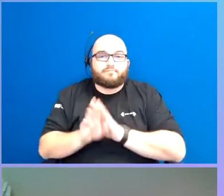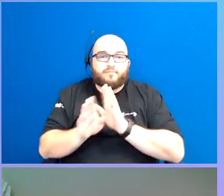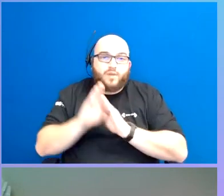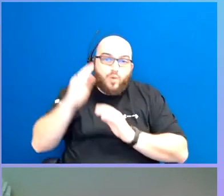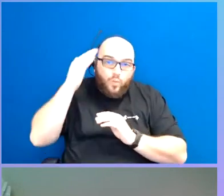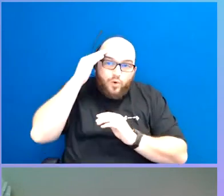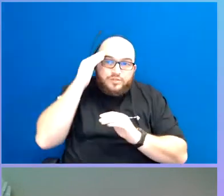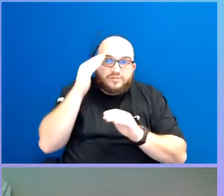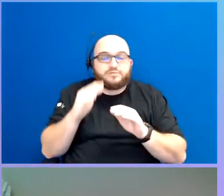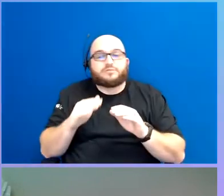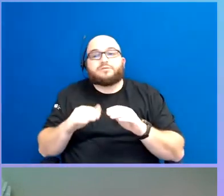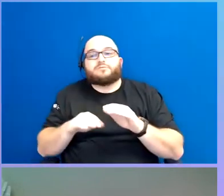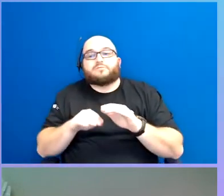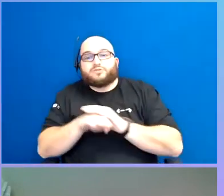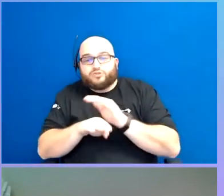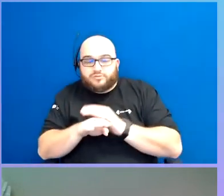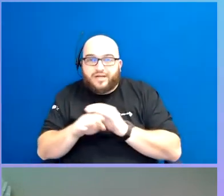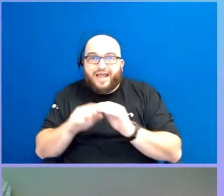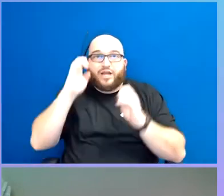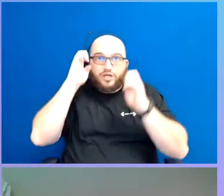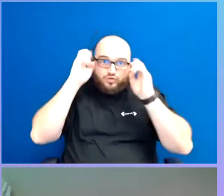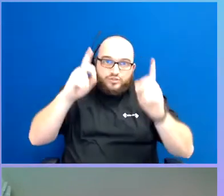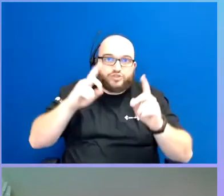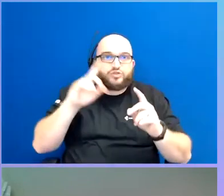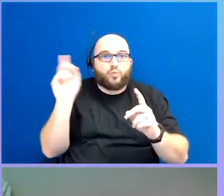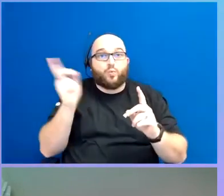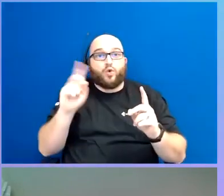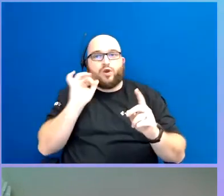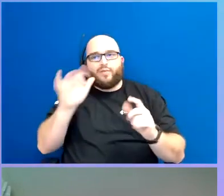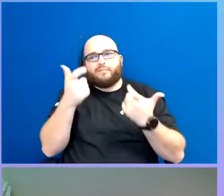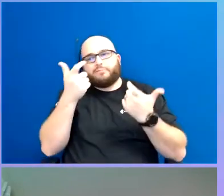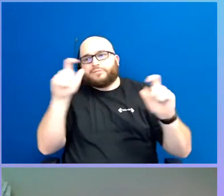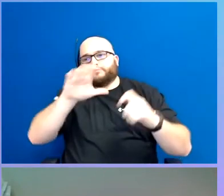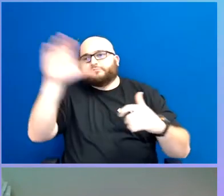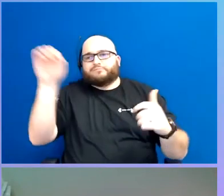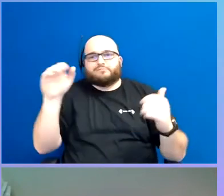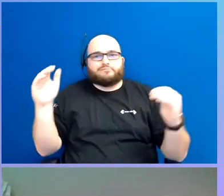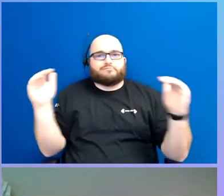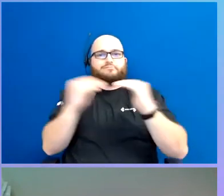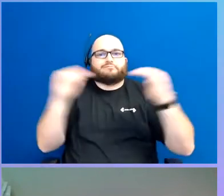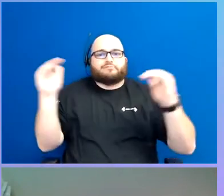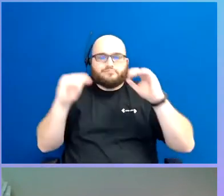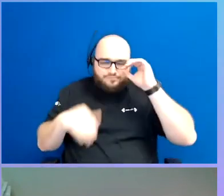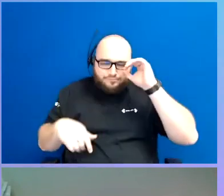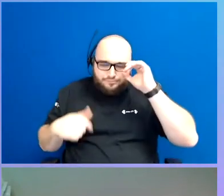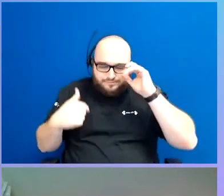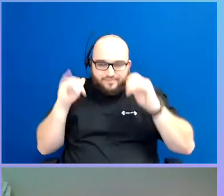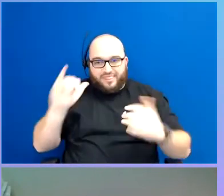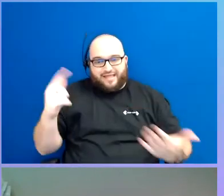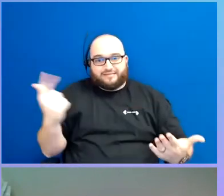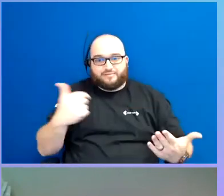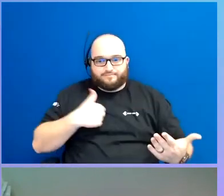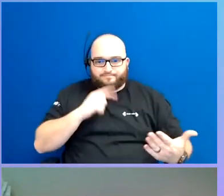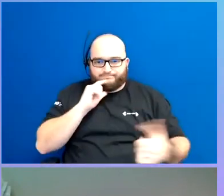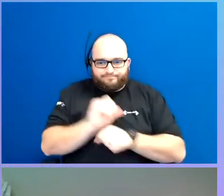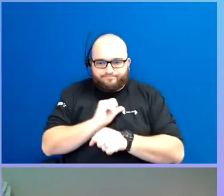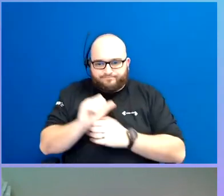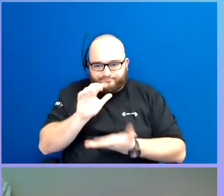was something, um, that I learned, um, would, would really